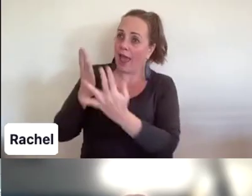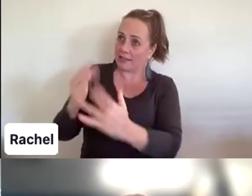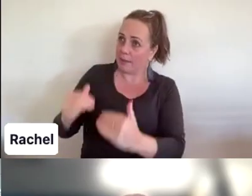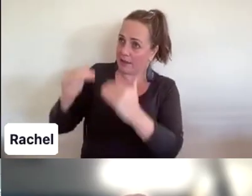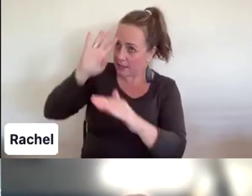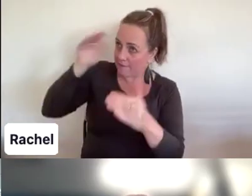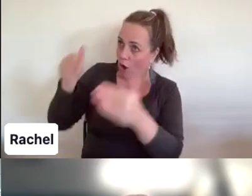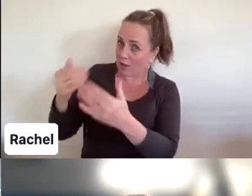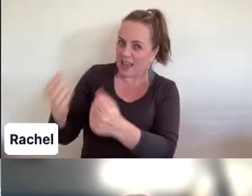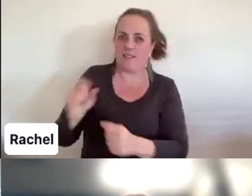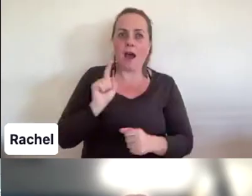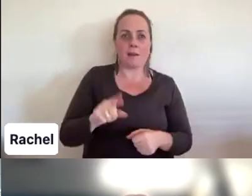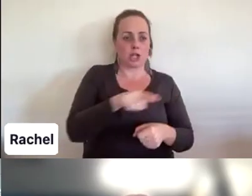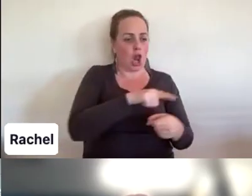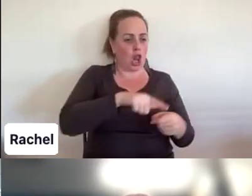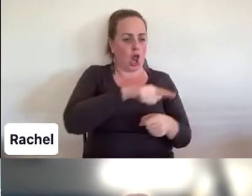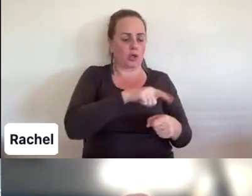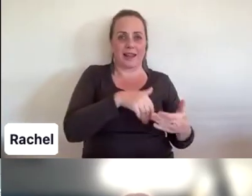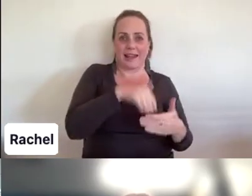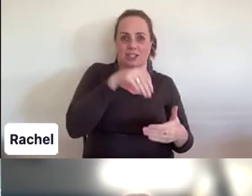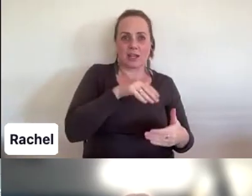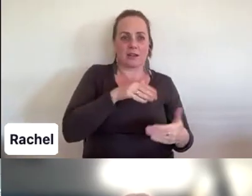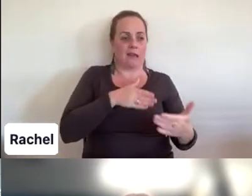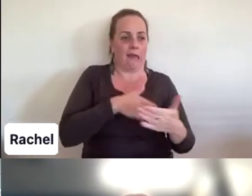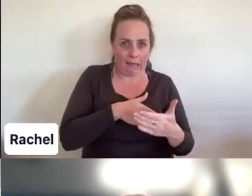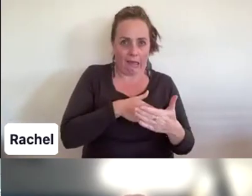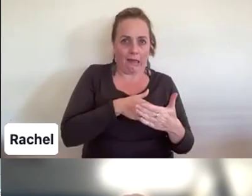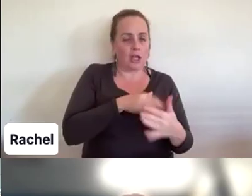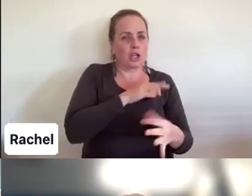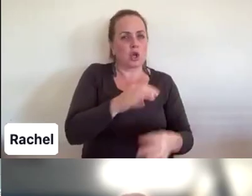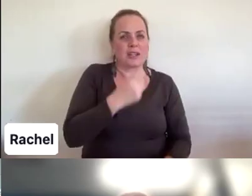but local body elections' participation can be more fragmented and is often less